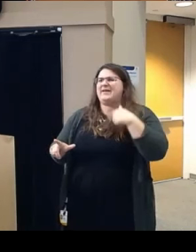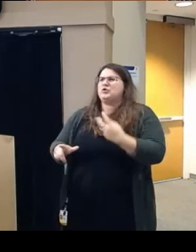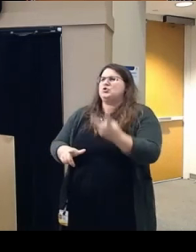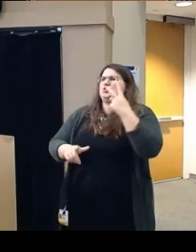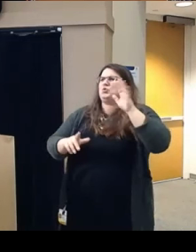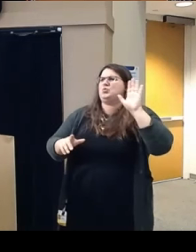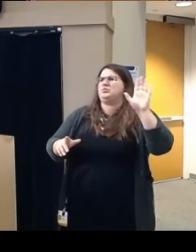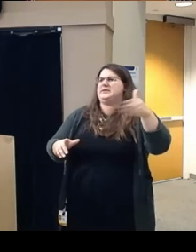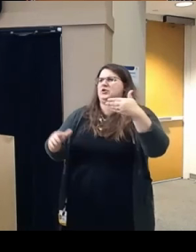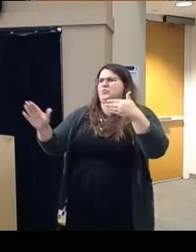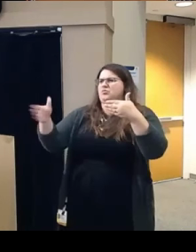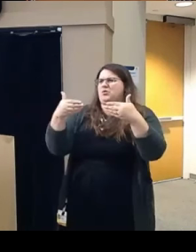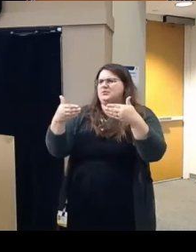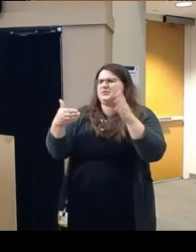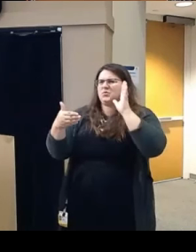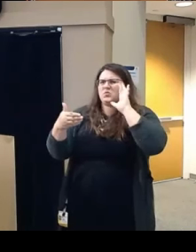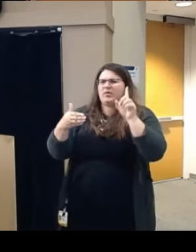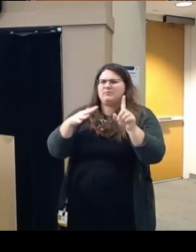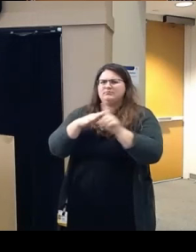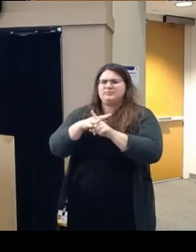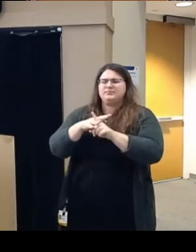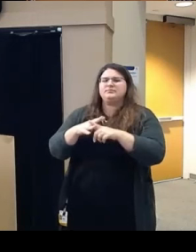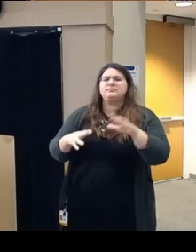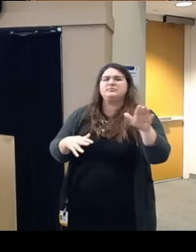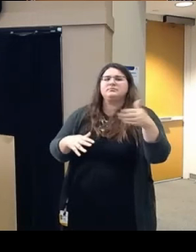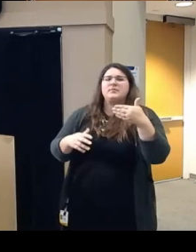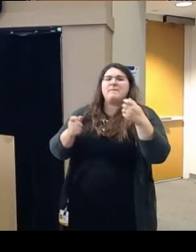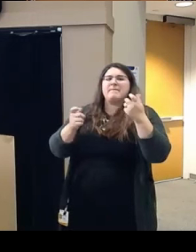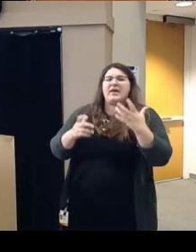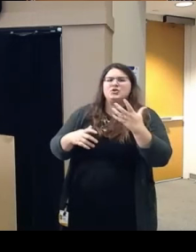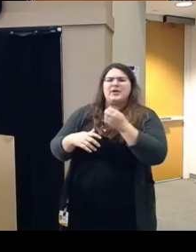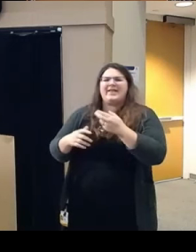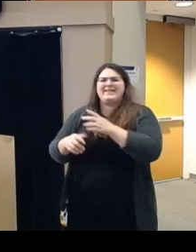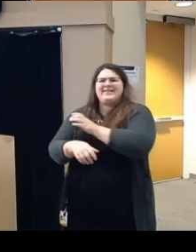are the provider clinician dashboard and then a clinic manager dashboard um I'm showing the the